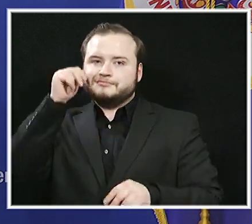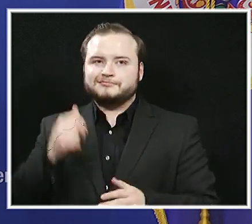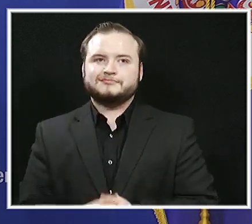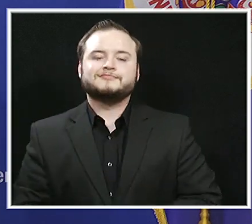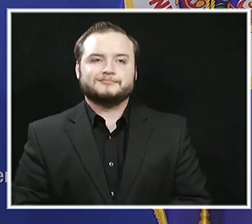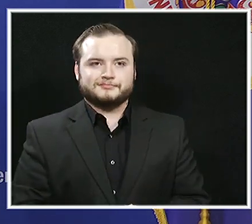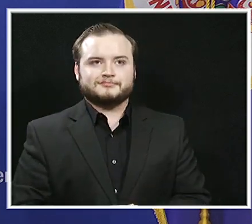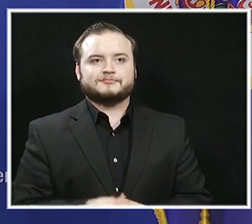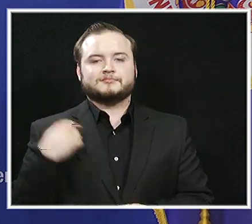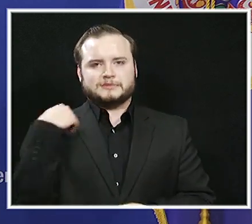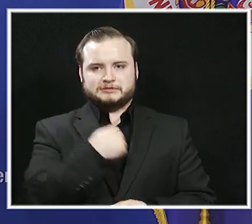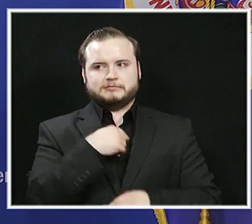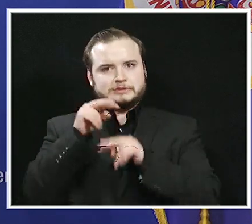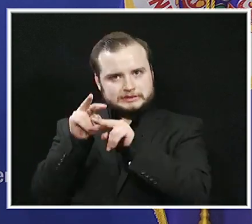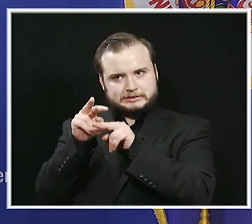of them in intensive care, so that proportion in